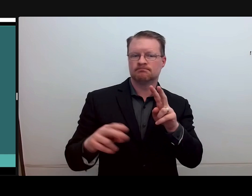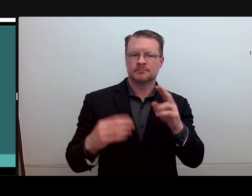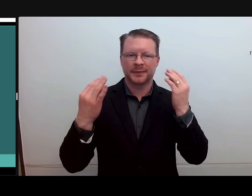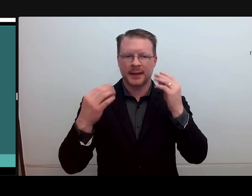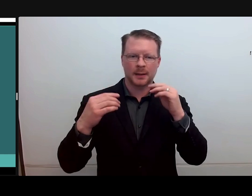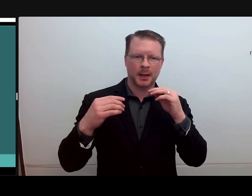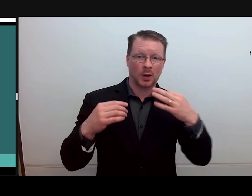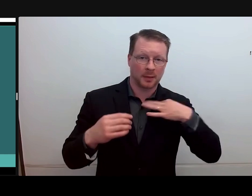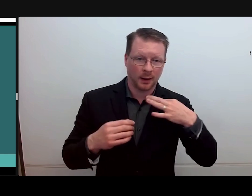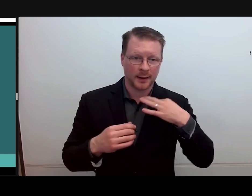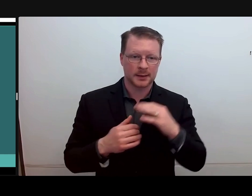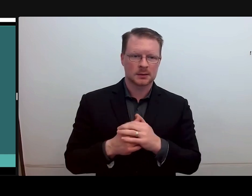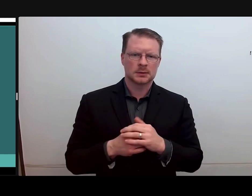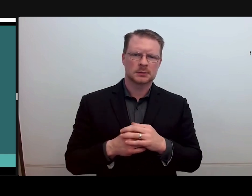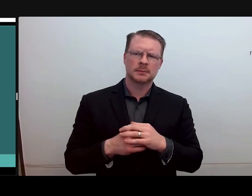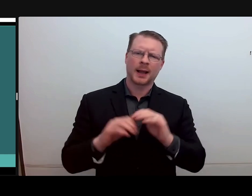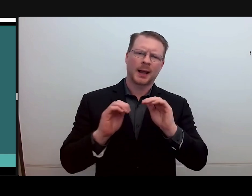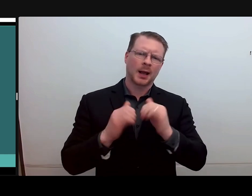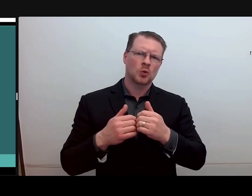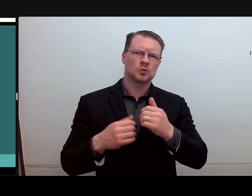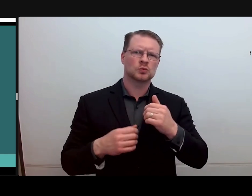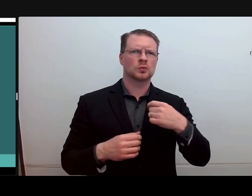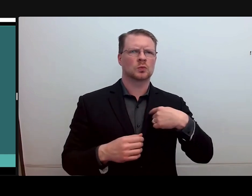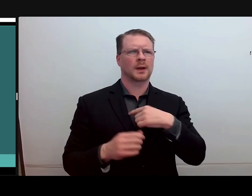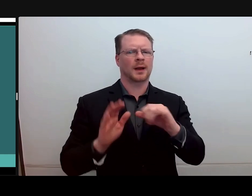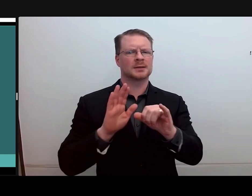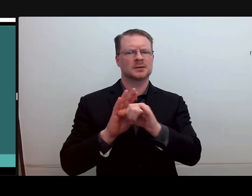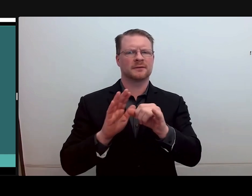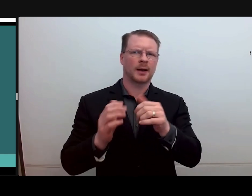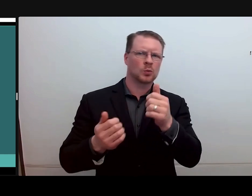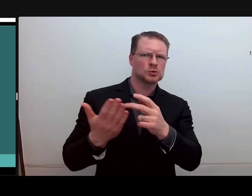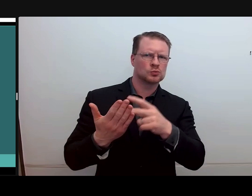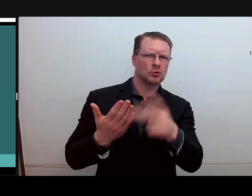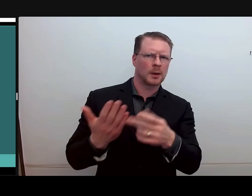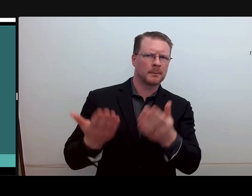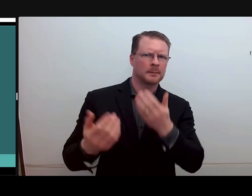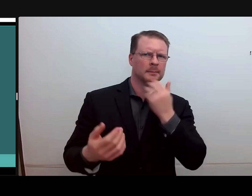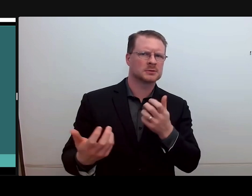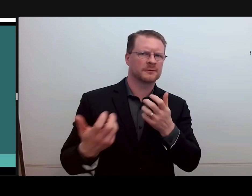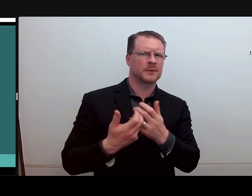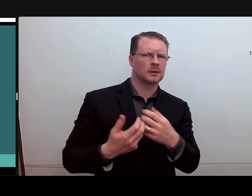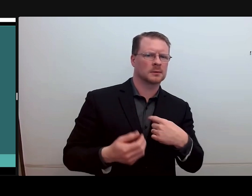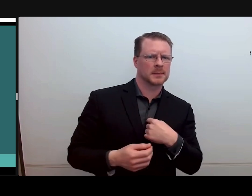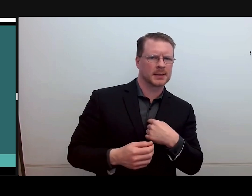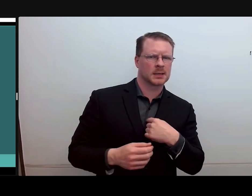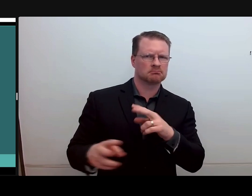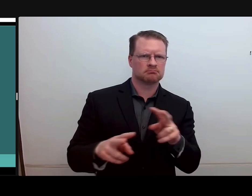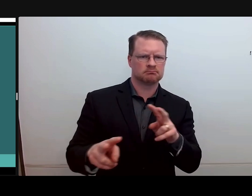of hearing and thinking about applying to medical school, how do we identify which programs might be a best